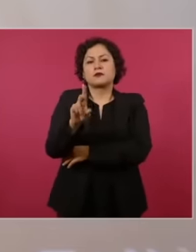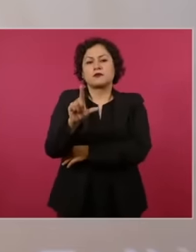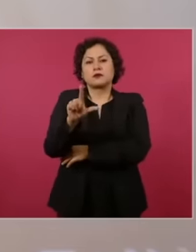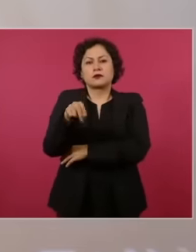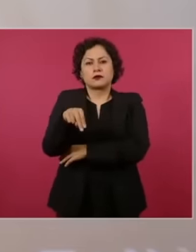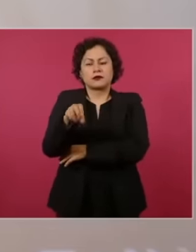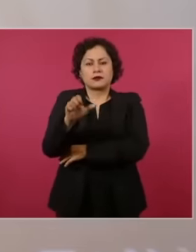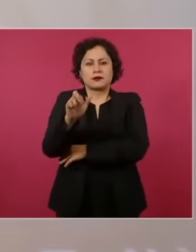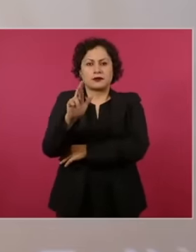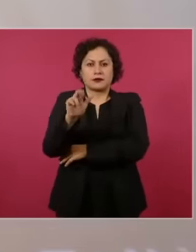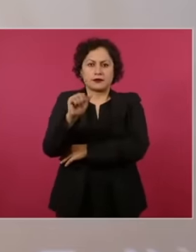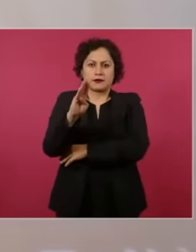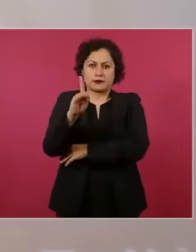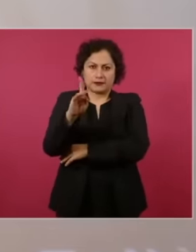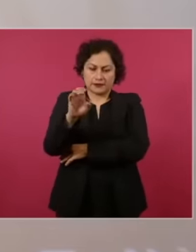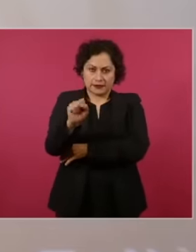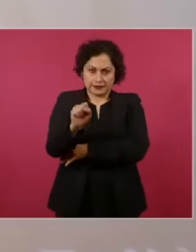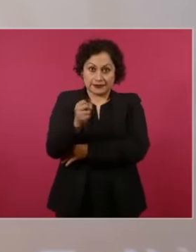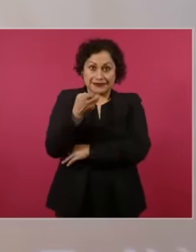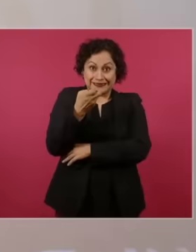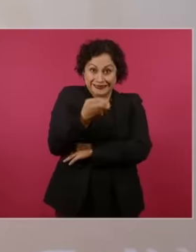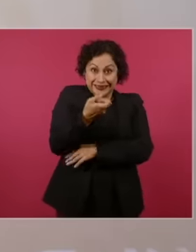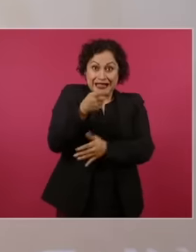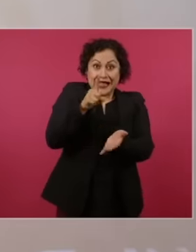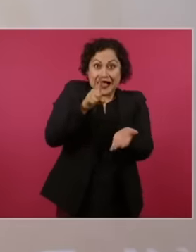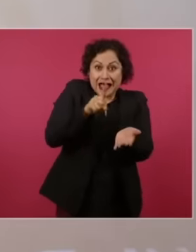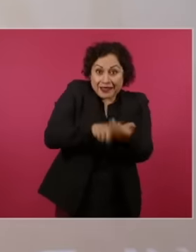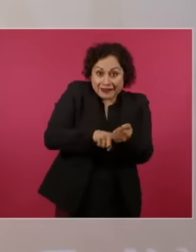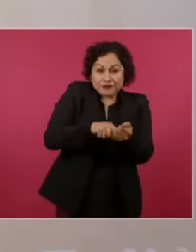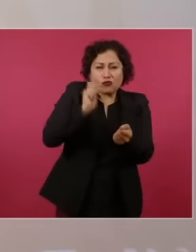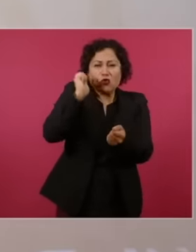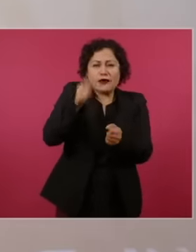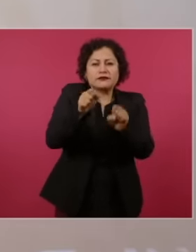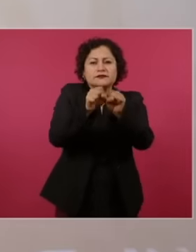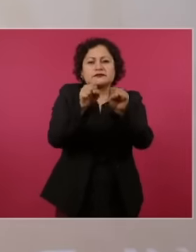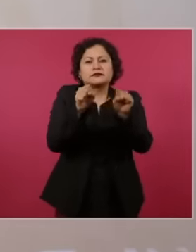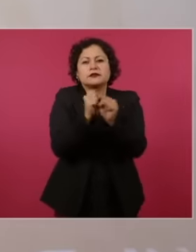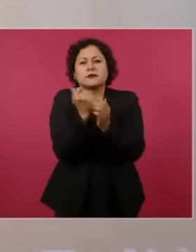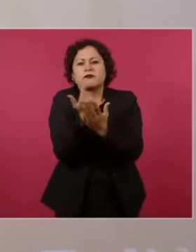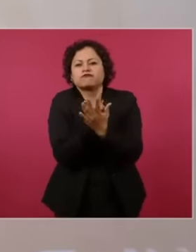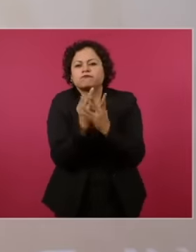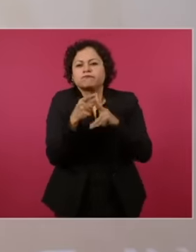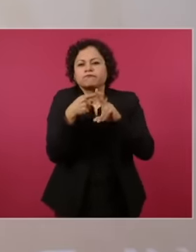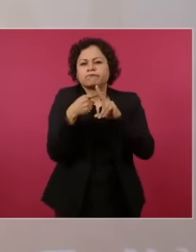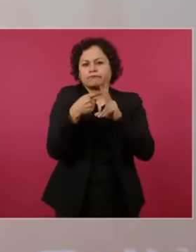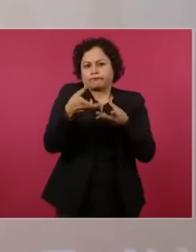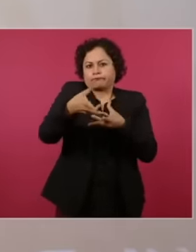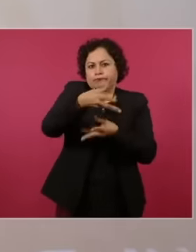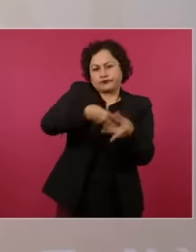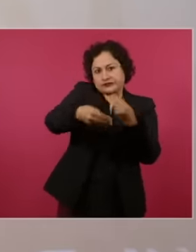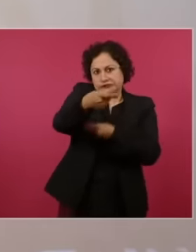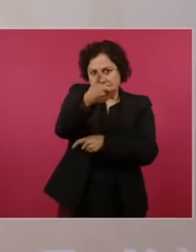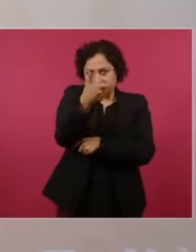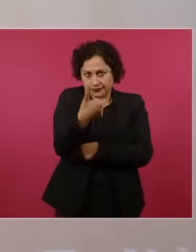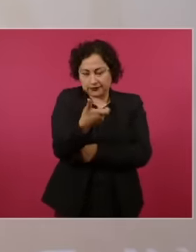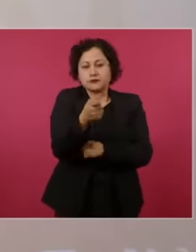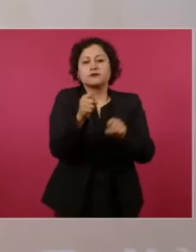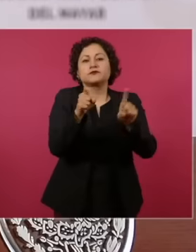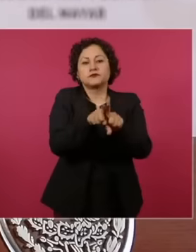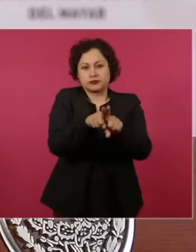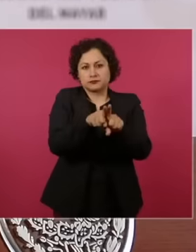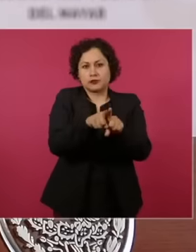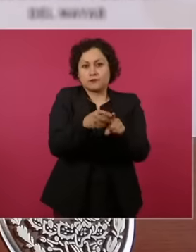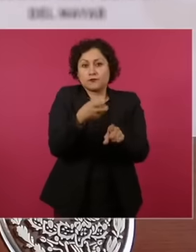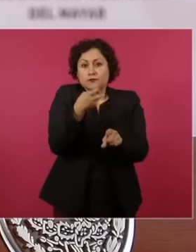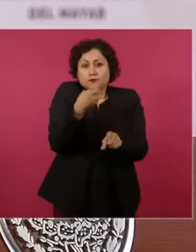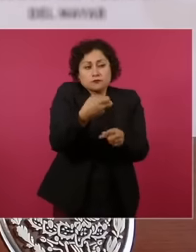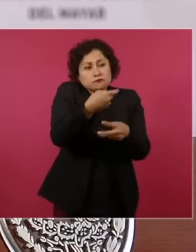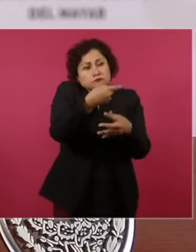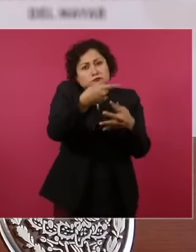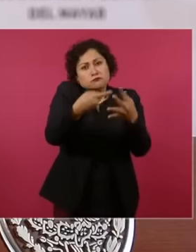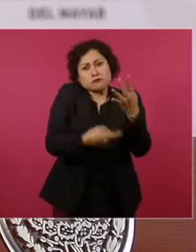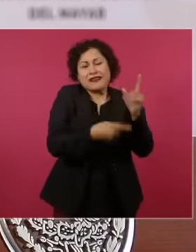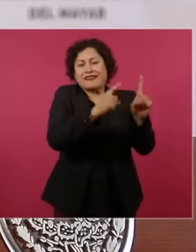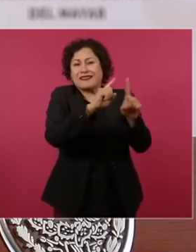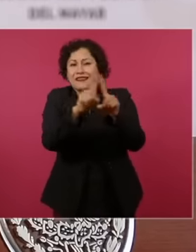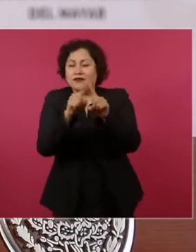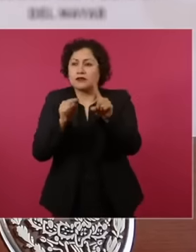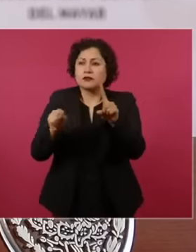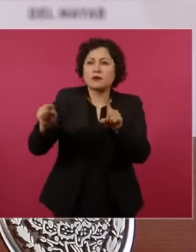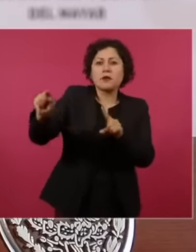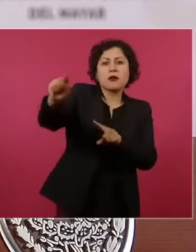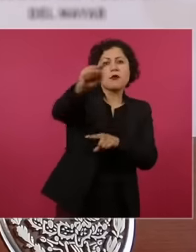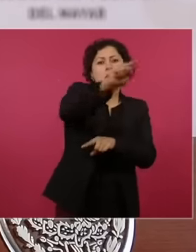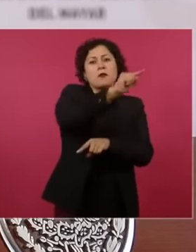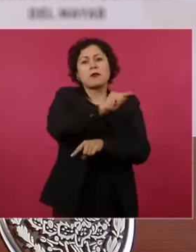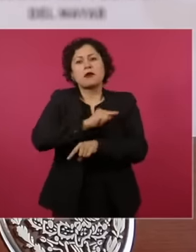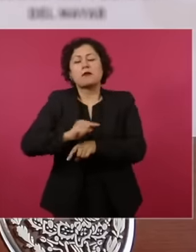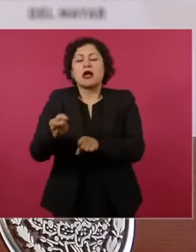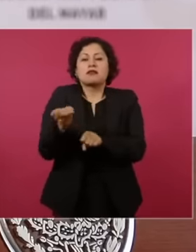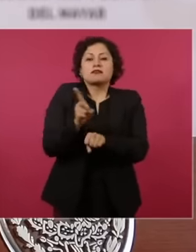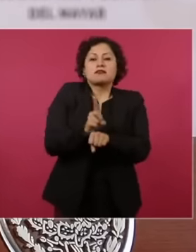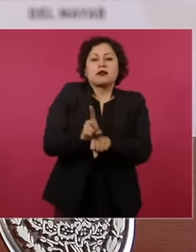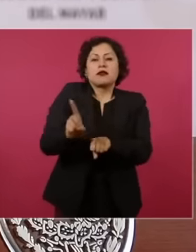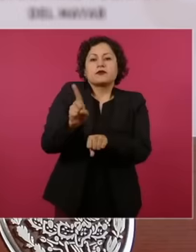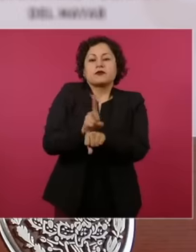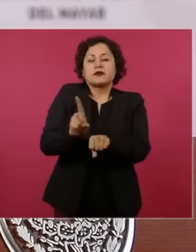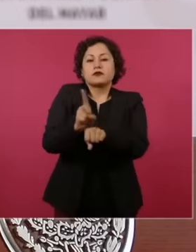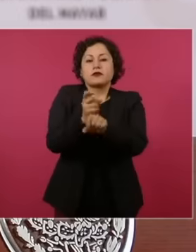all types of them are reported every day to the